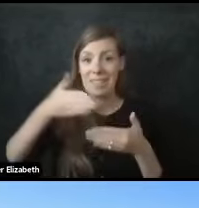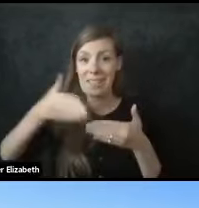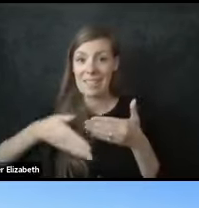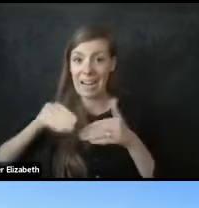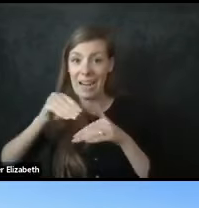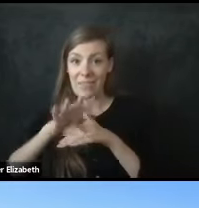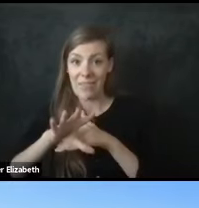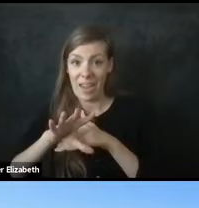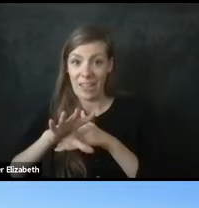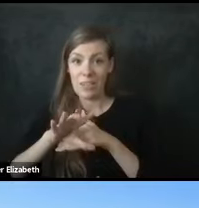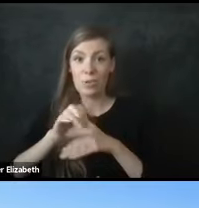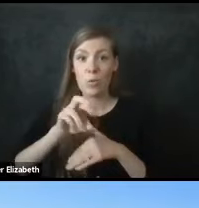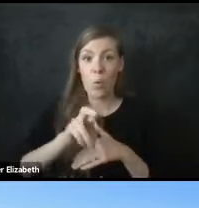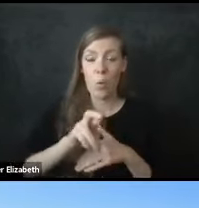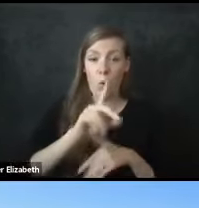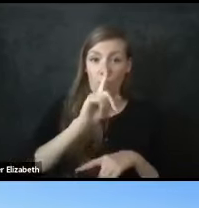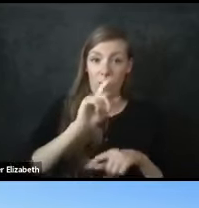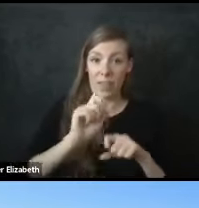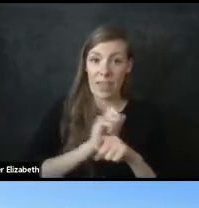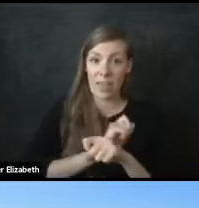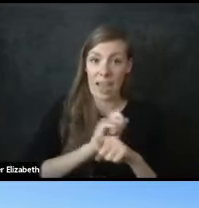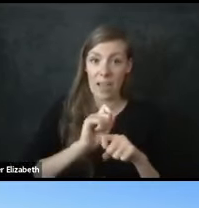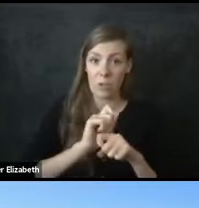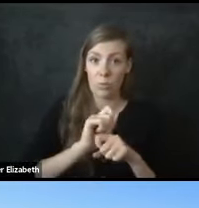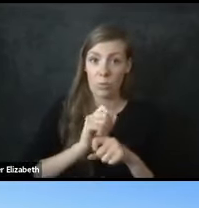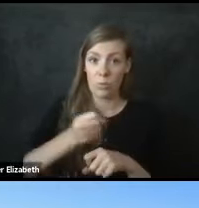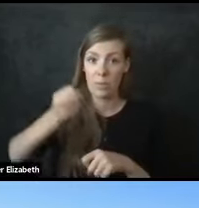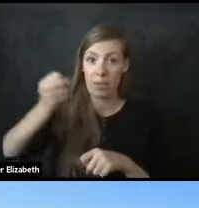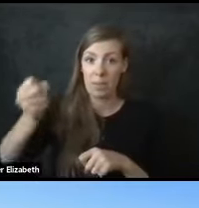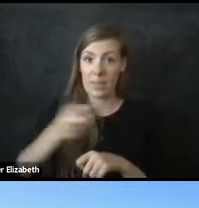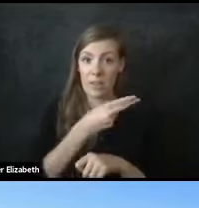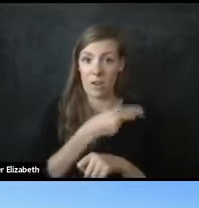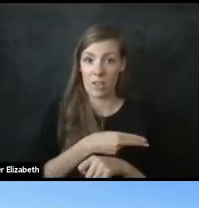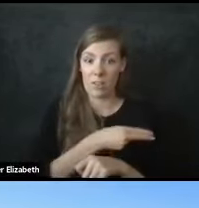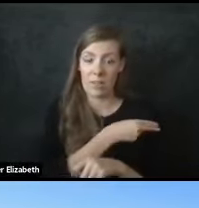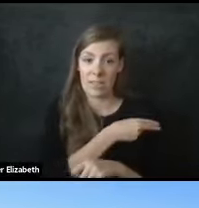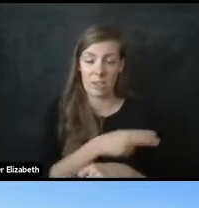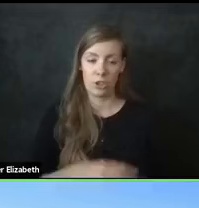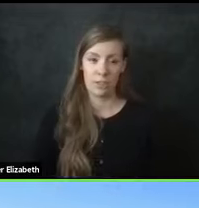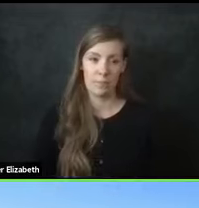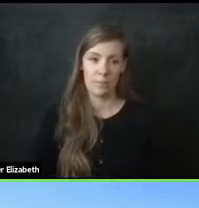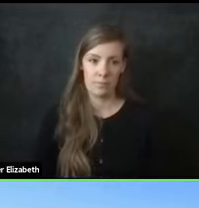or the actual pediatric hospitalizations that we're seeing? I see. Yeah.